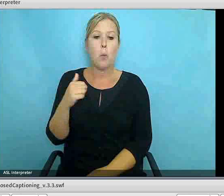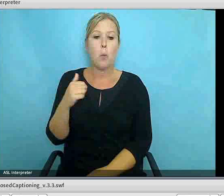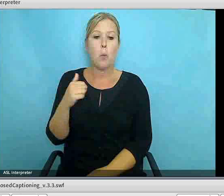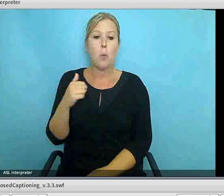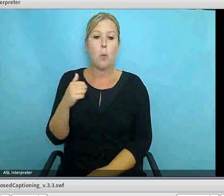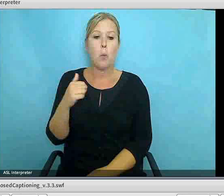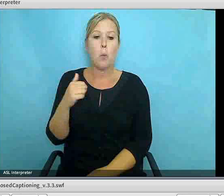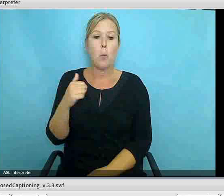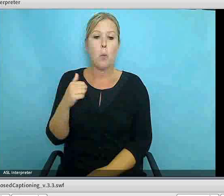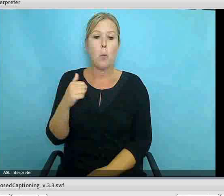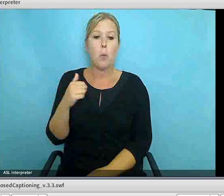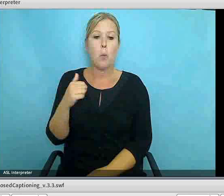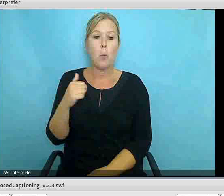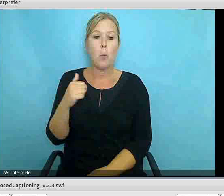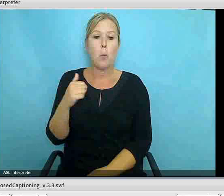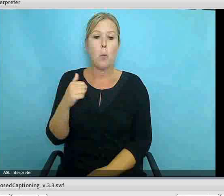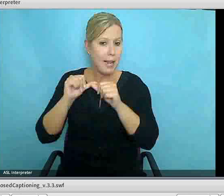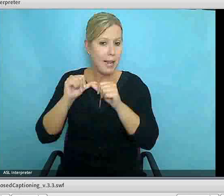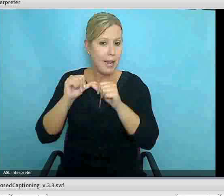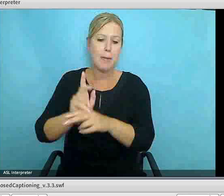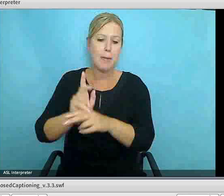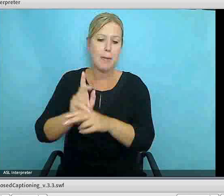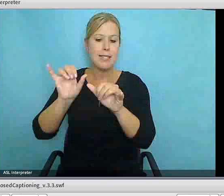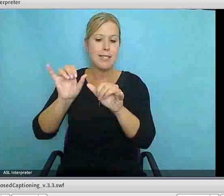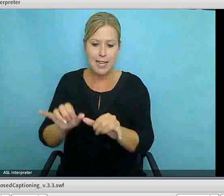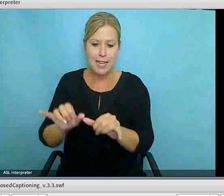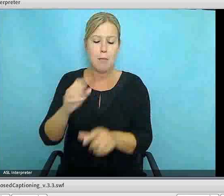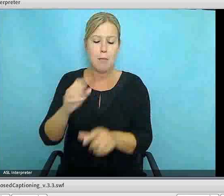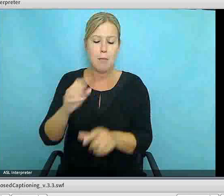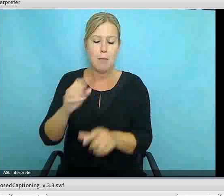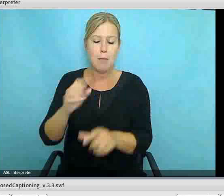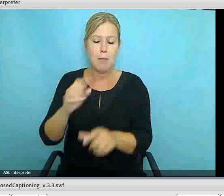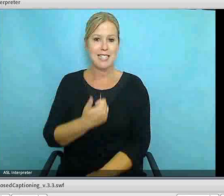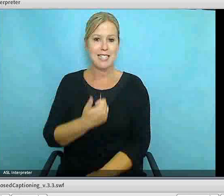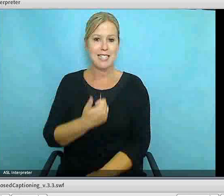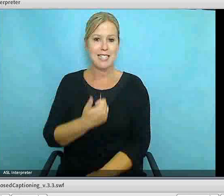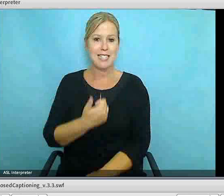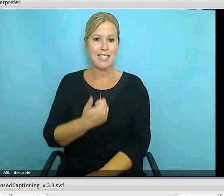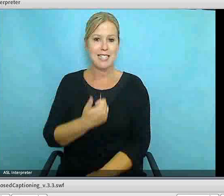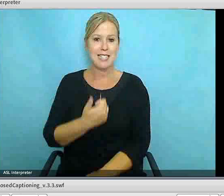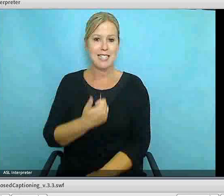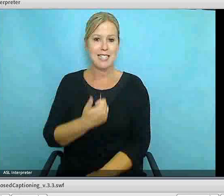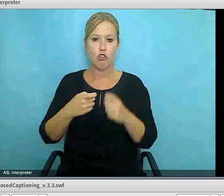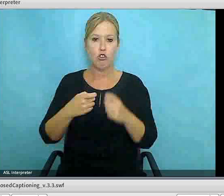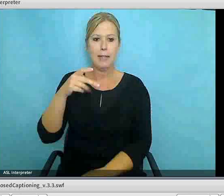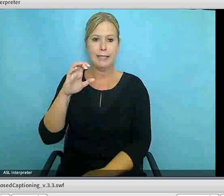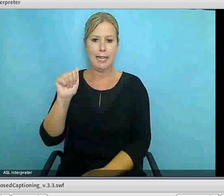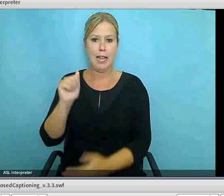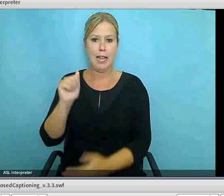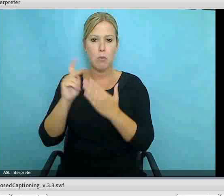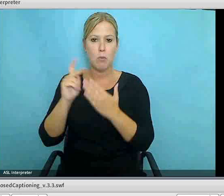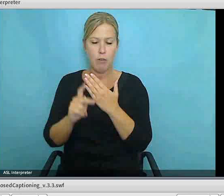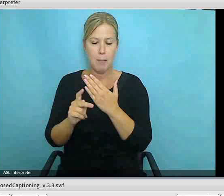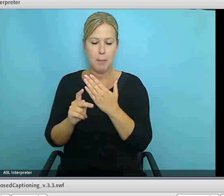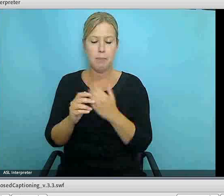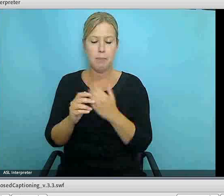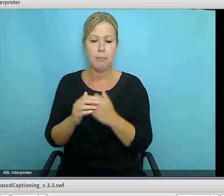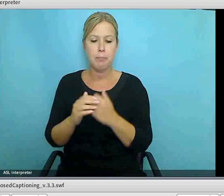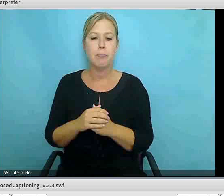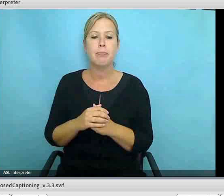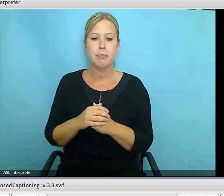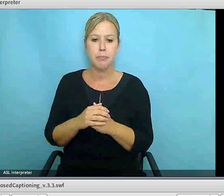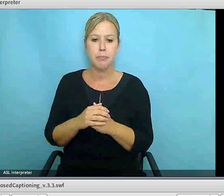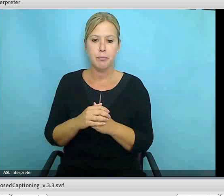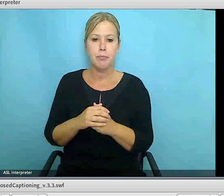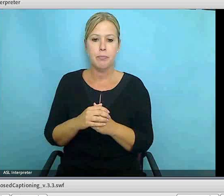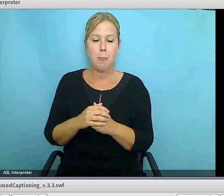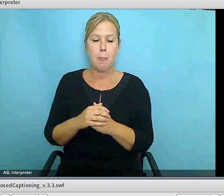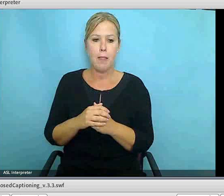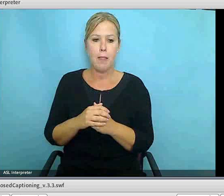However, One Care will also -- must be able to offer personal care services from an agency